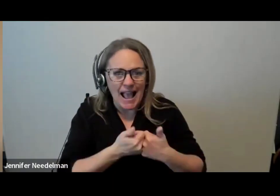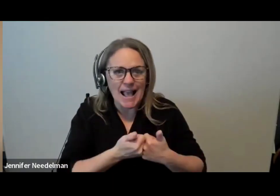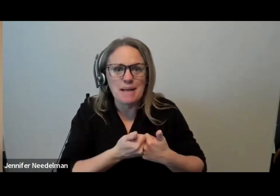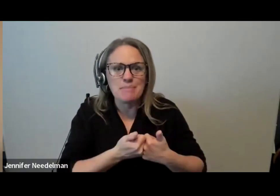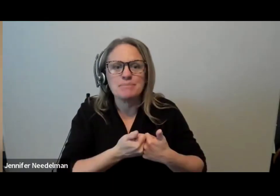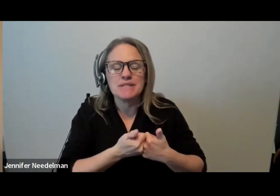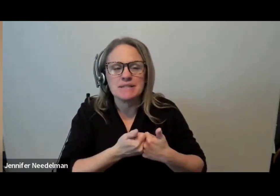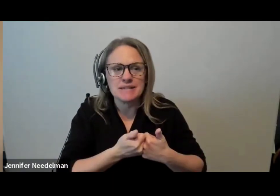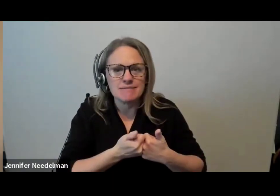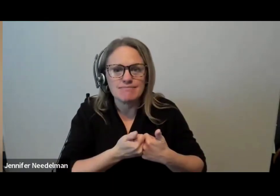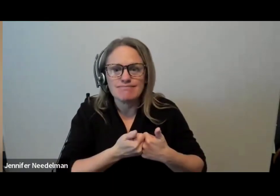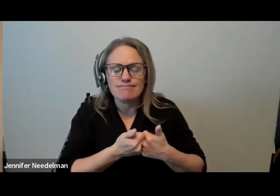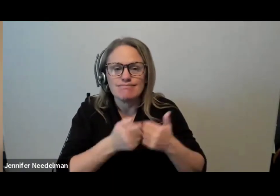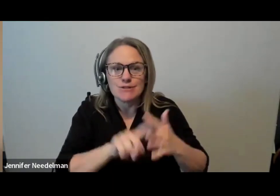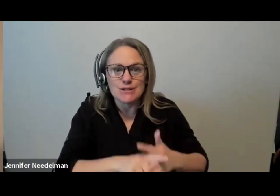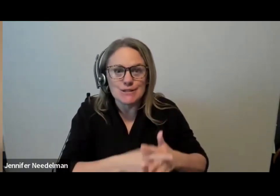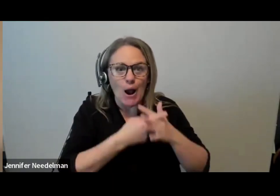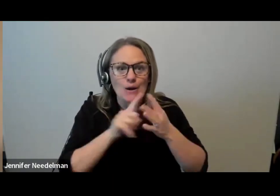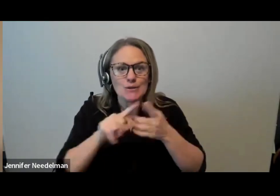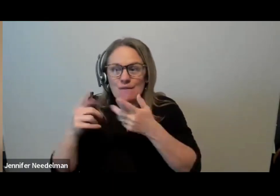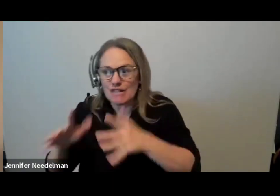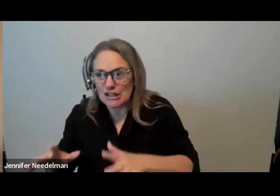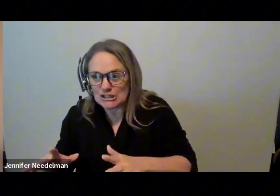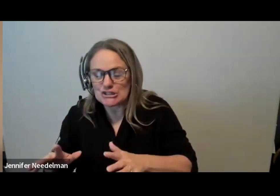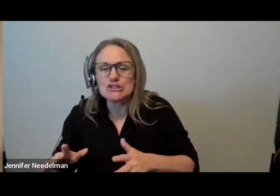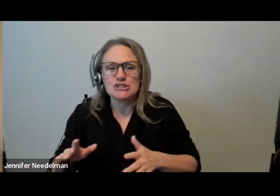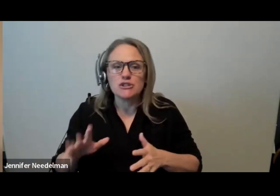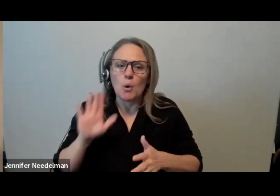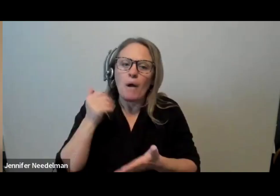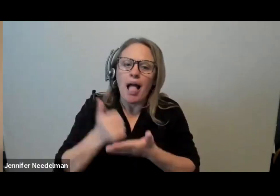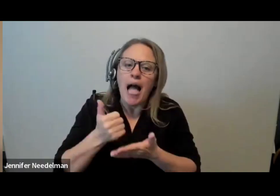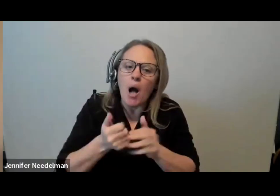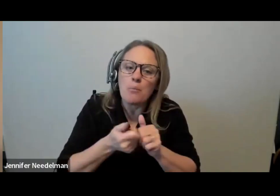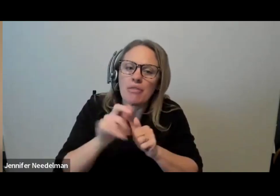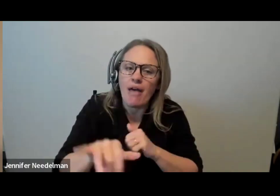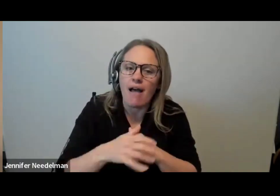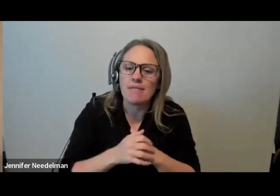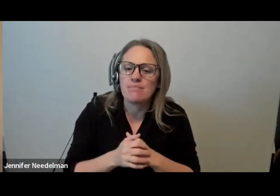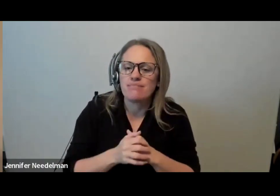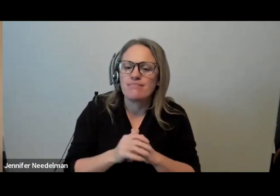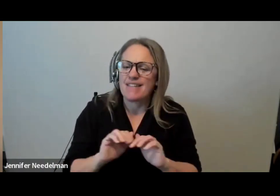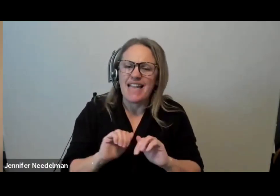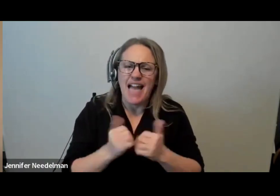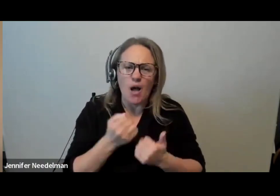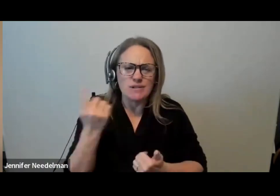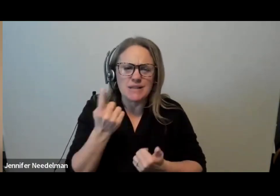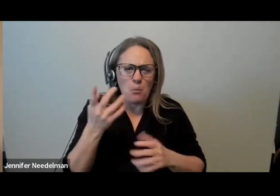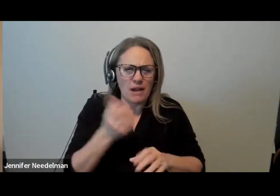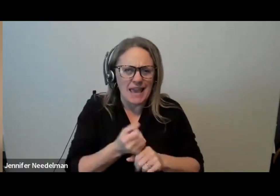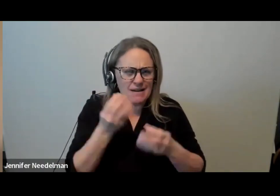starting point because within that you have to question how does someone get information out of your app?